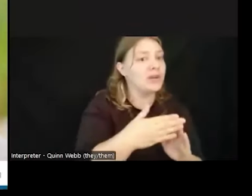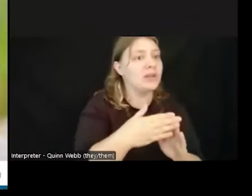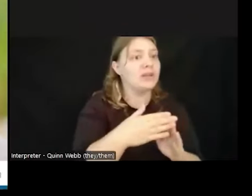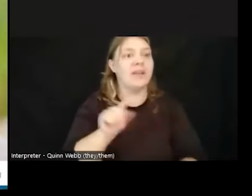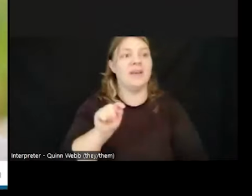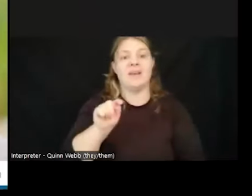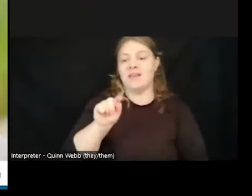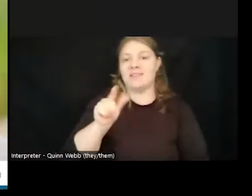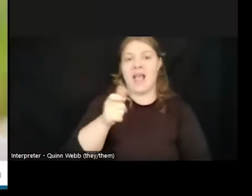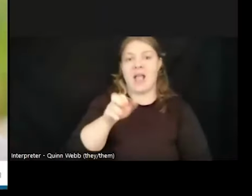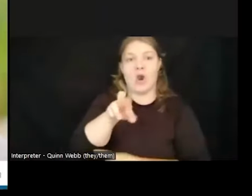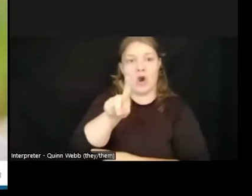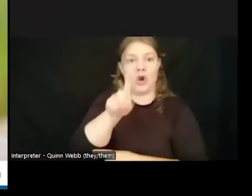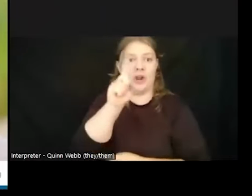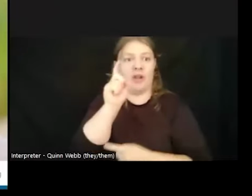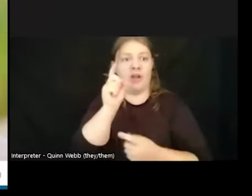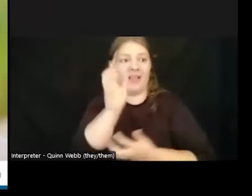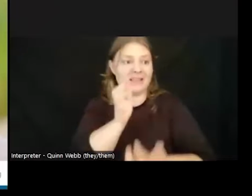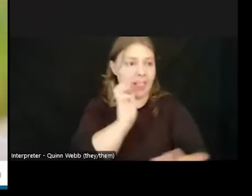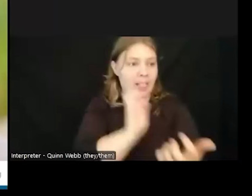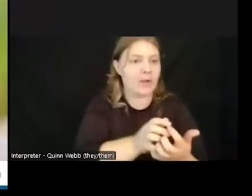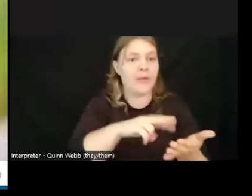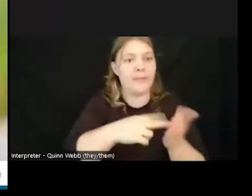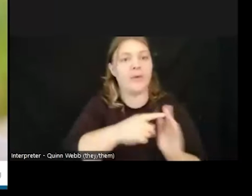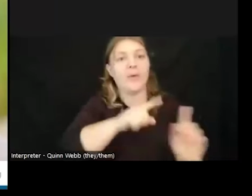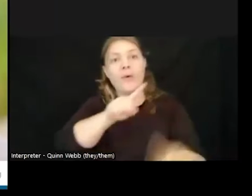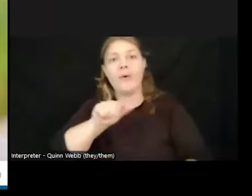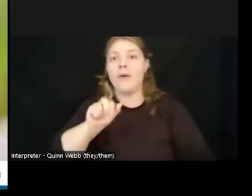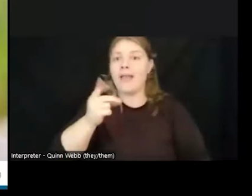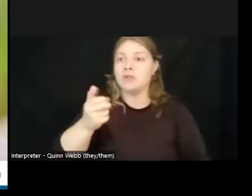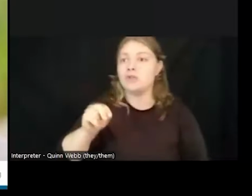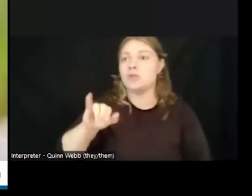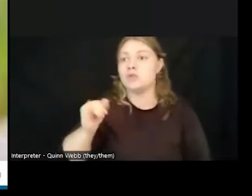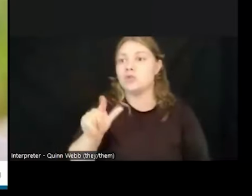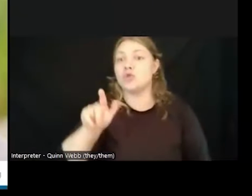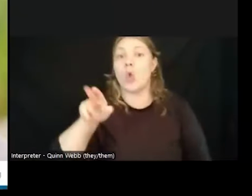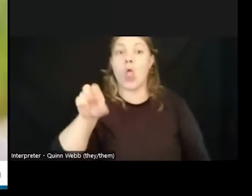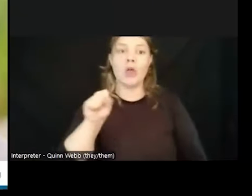I think of being able to go to Adrien Jewels or being able to go to a fancy dress maker and having